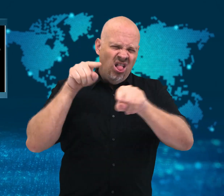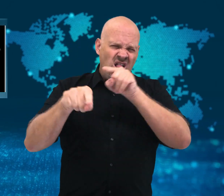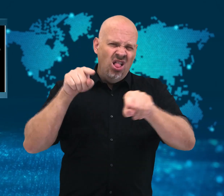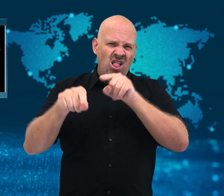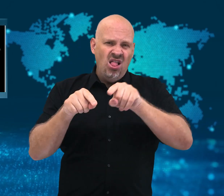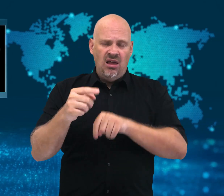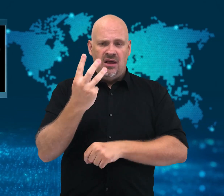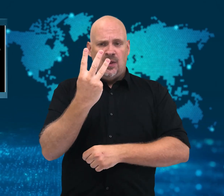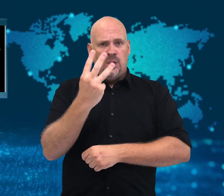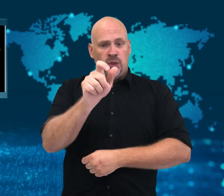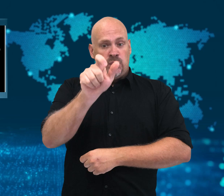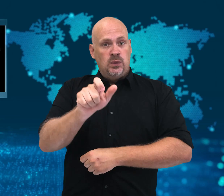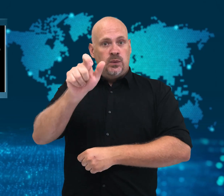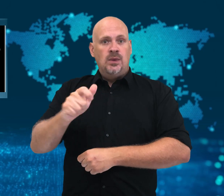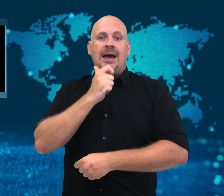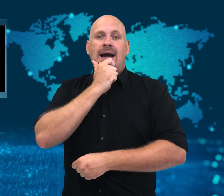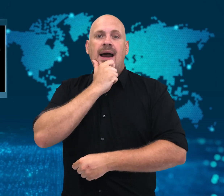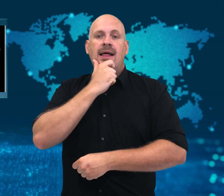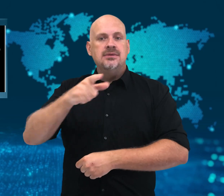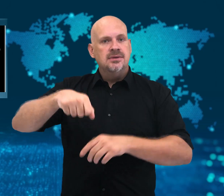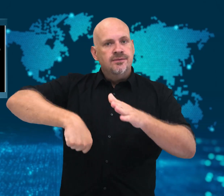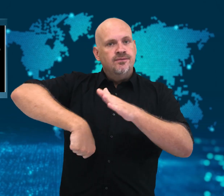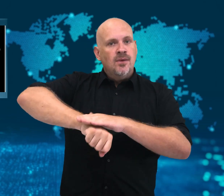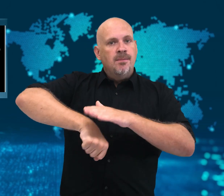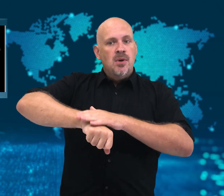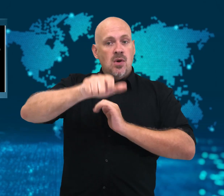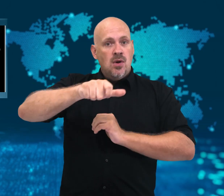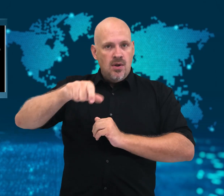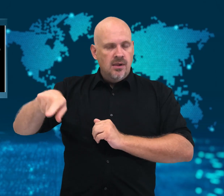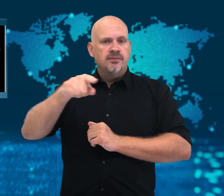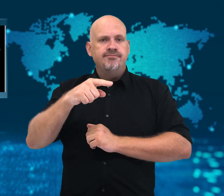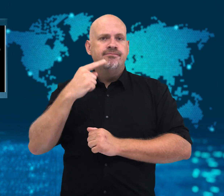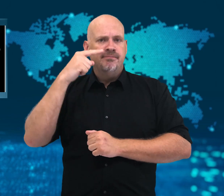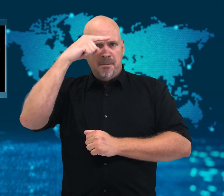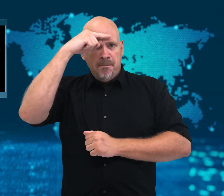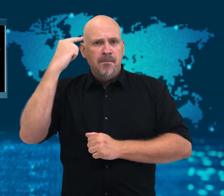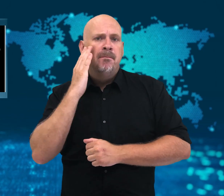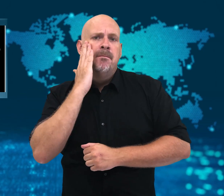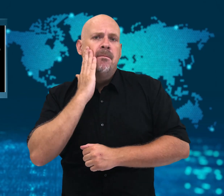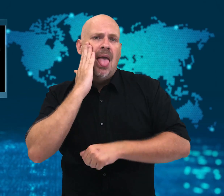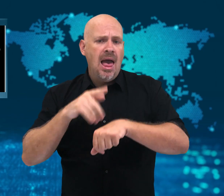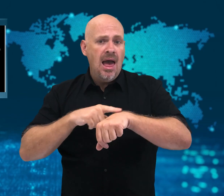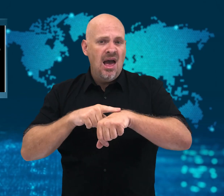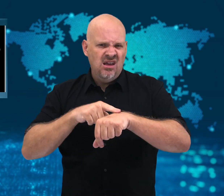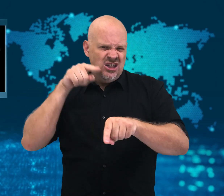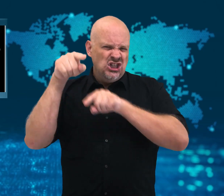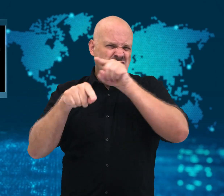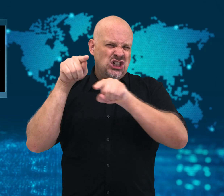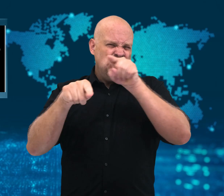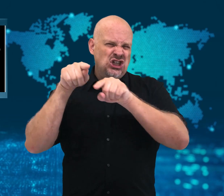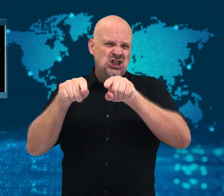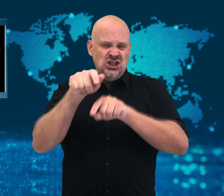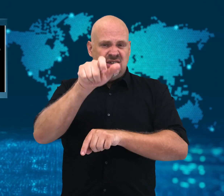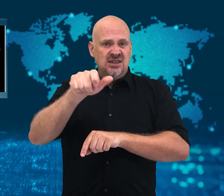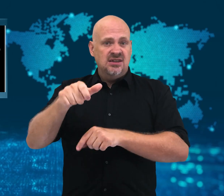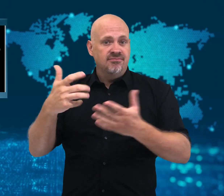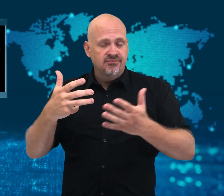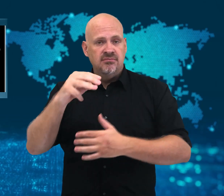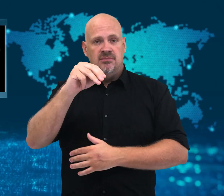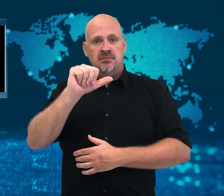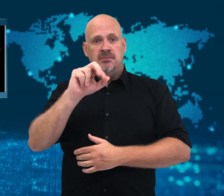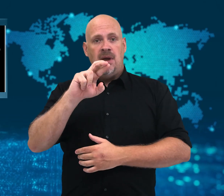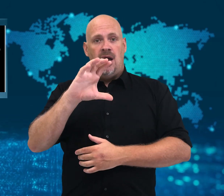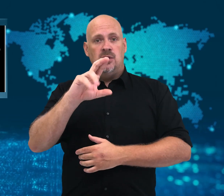Social media was flooded with offensive and racist comments